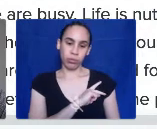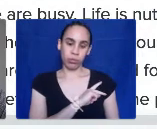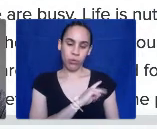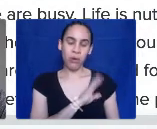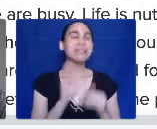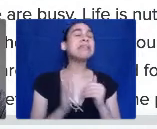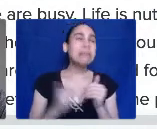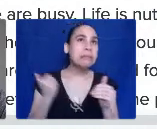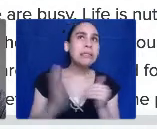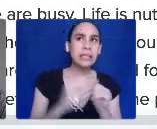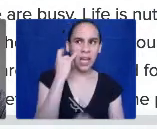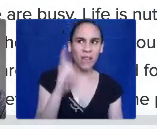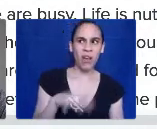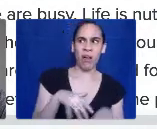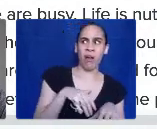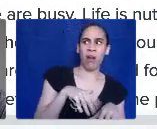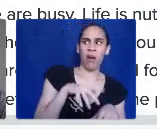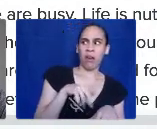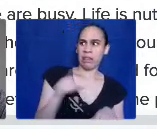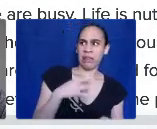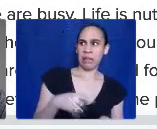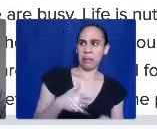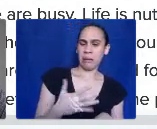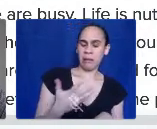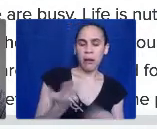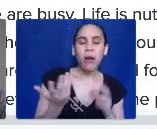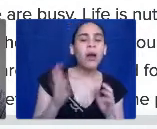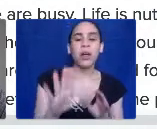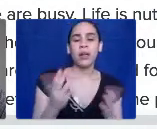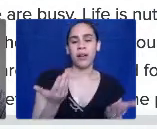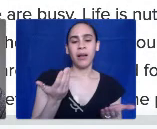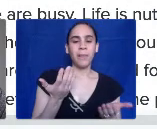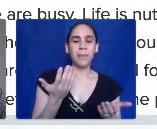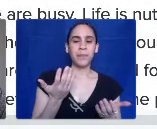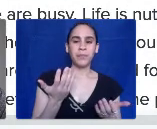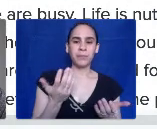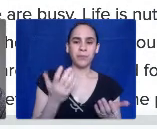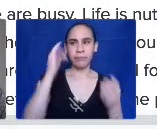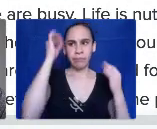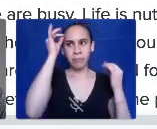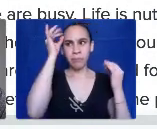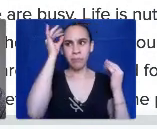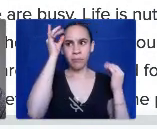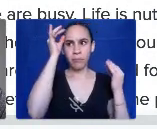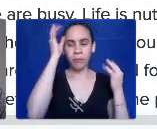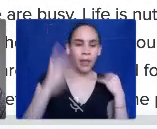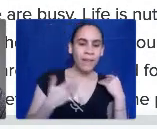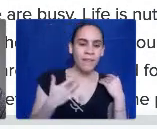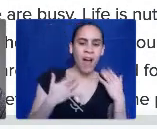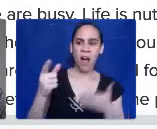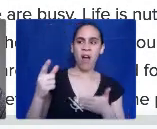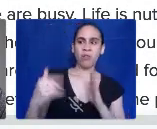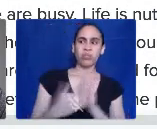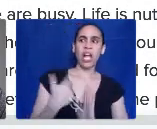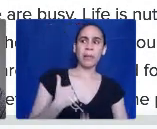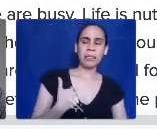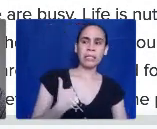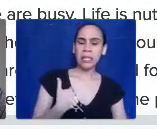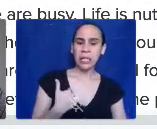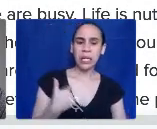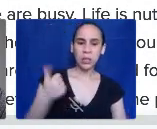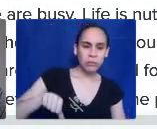um to kind of get like hard um and feel rejected i actually want to use the word decline not the word